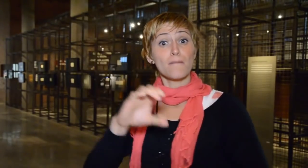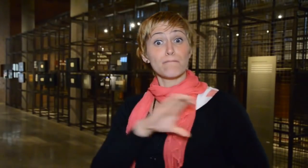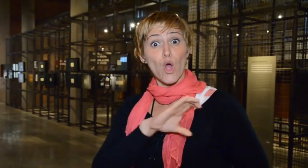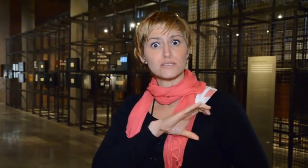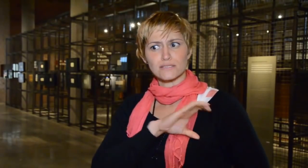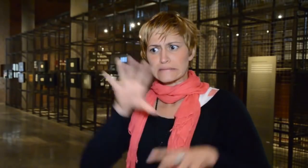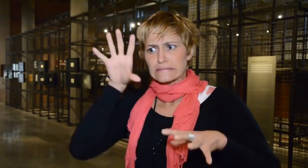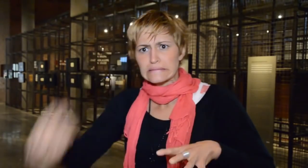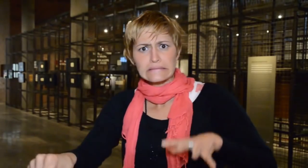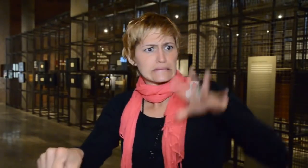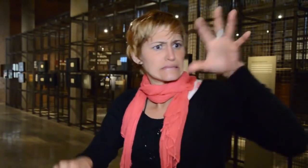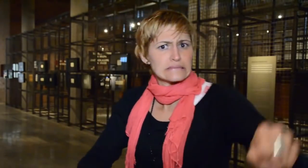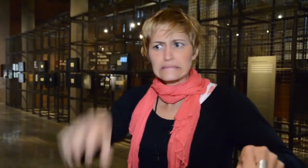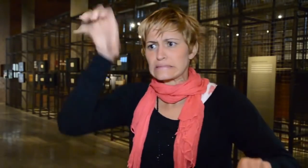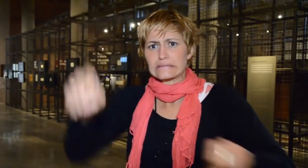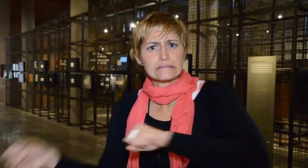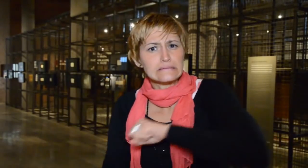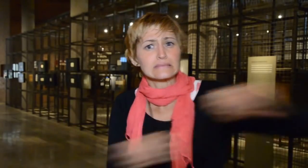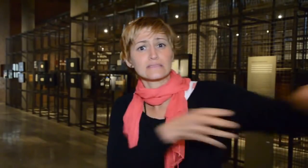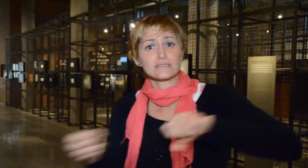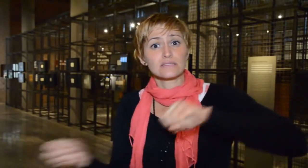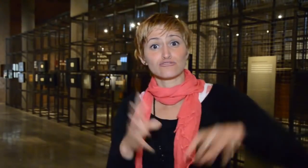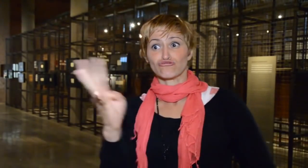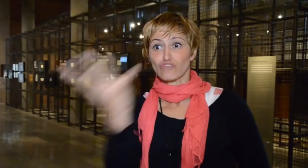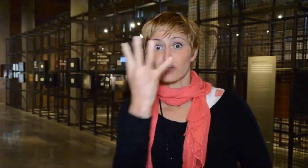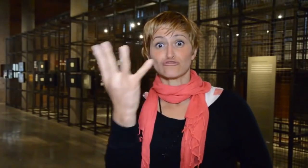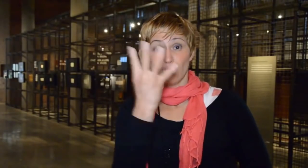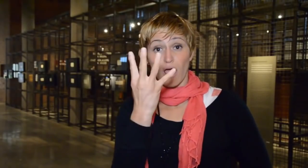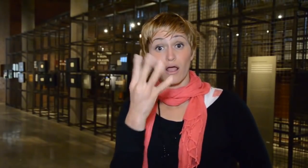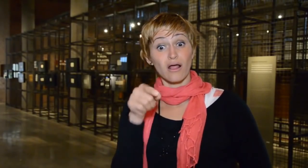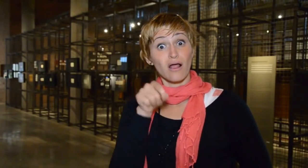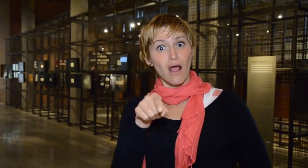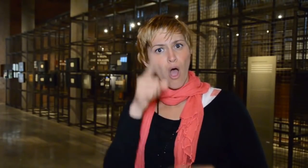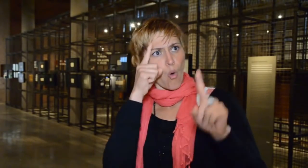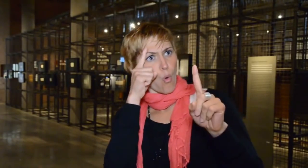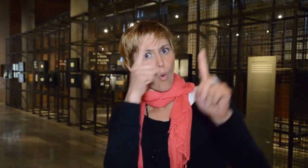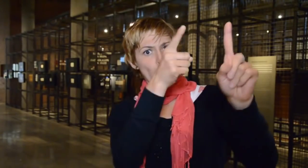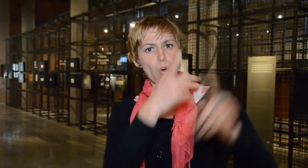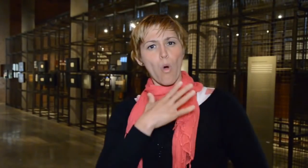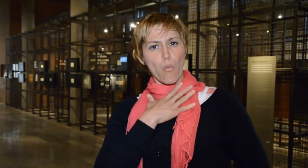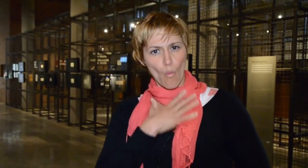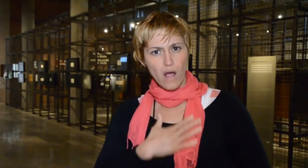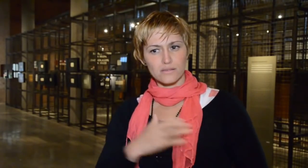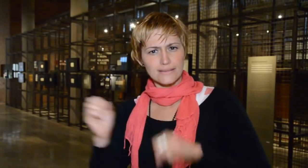resulting in the police enforcing arrests and jail time.